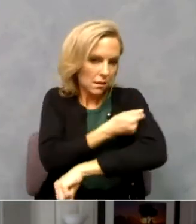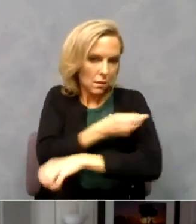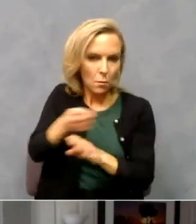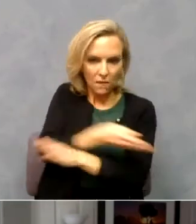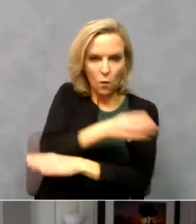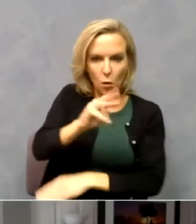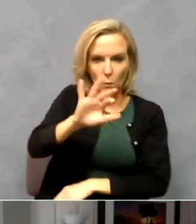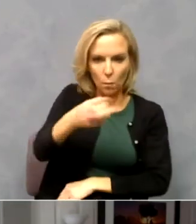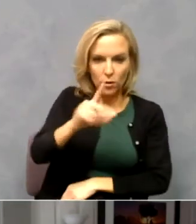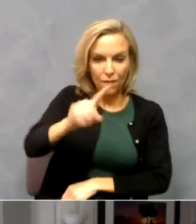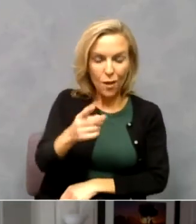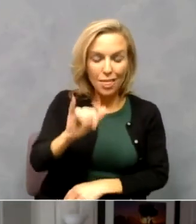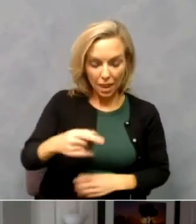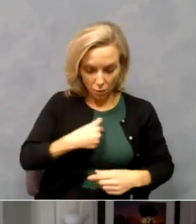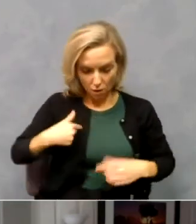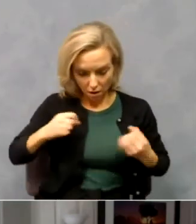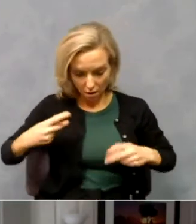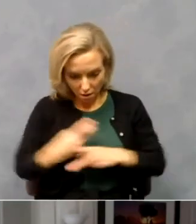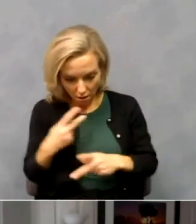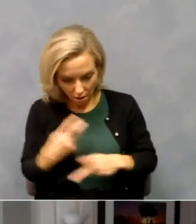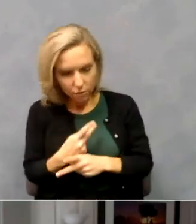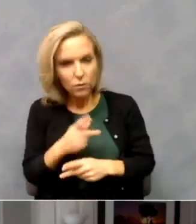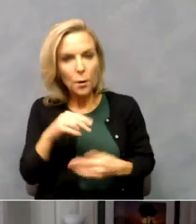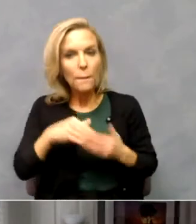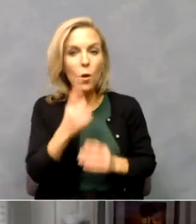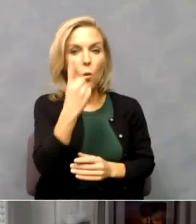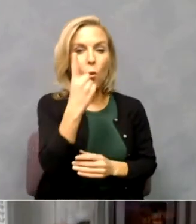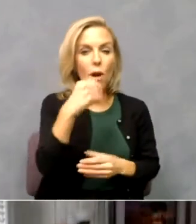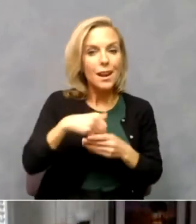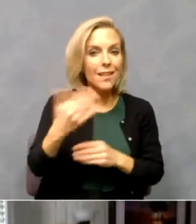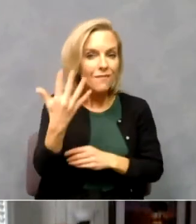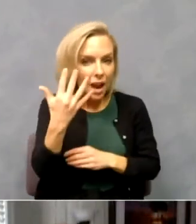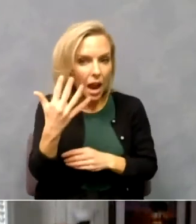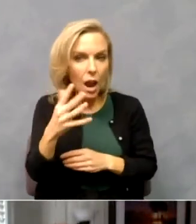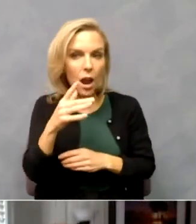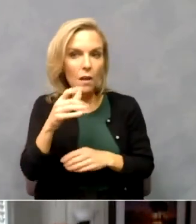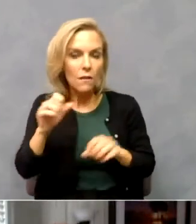means no more than one and five eligible Americans and fewer than one